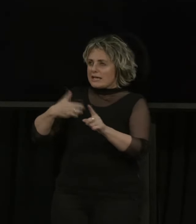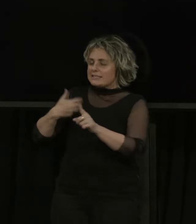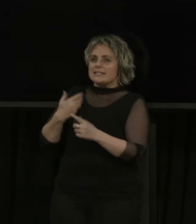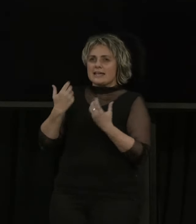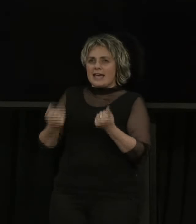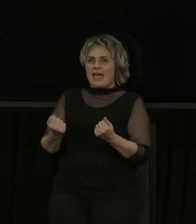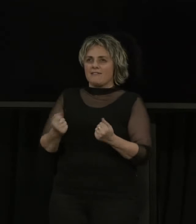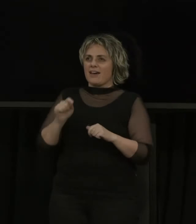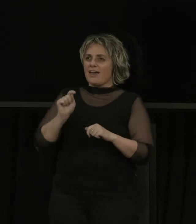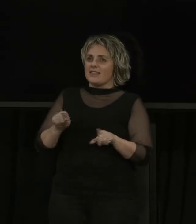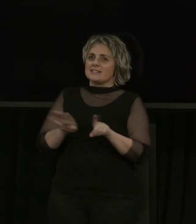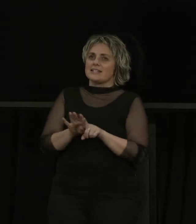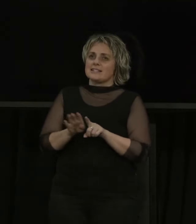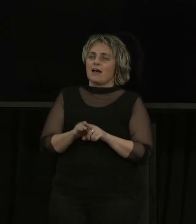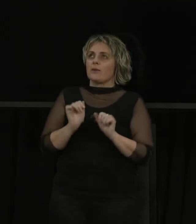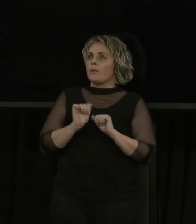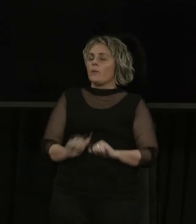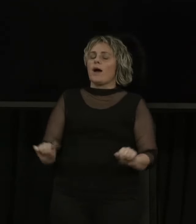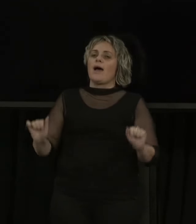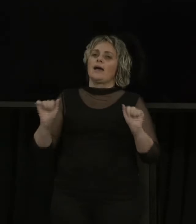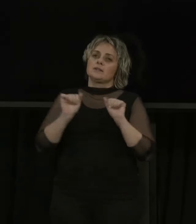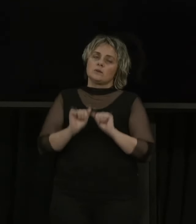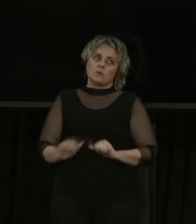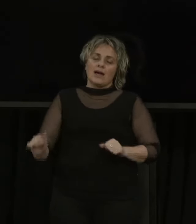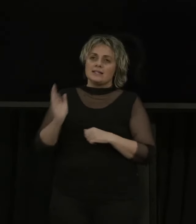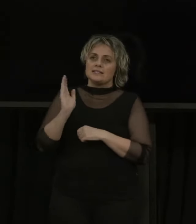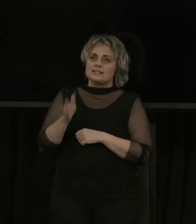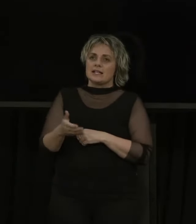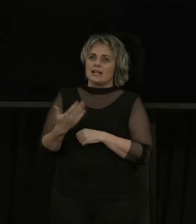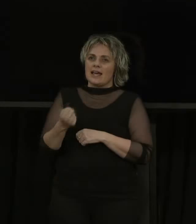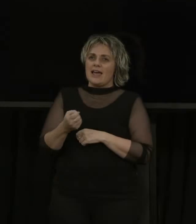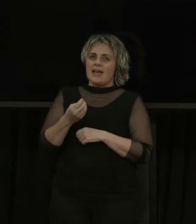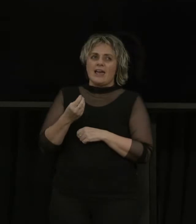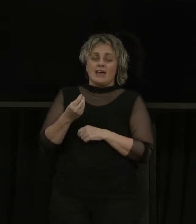Do you feel a bit of a shift change from yesterday? People